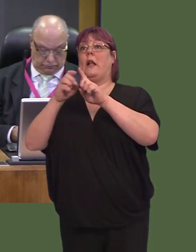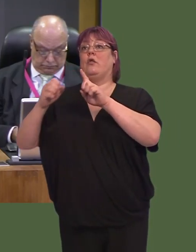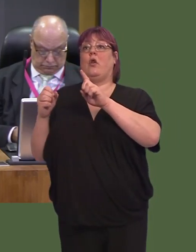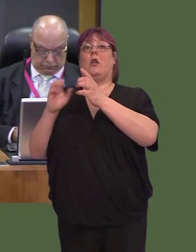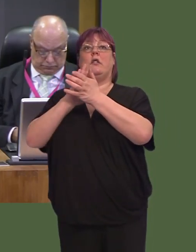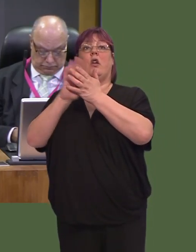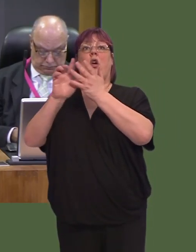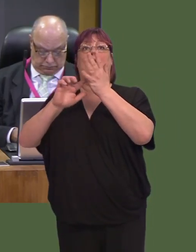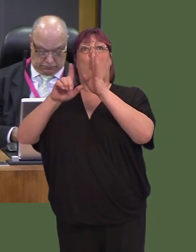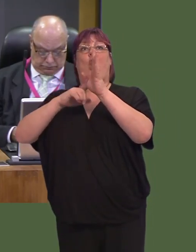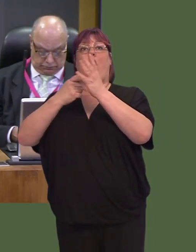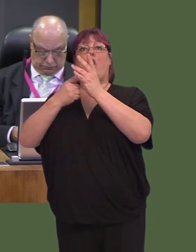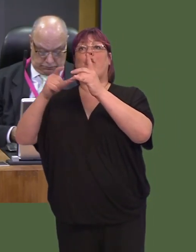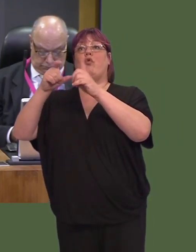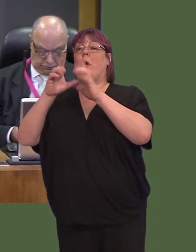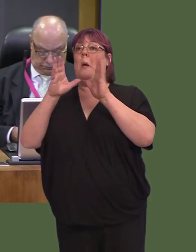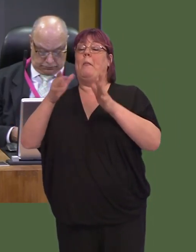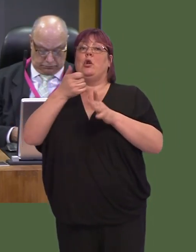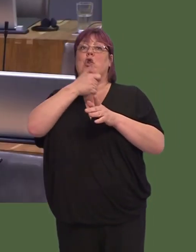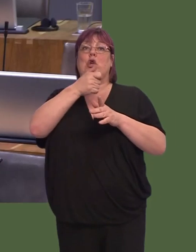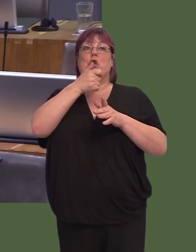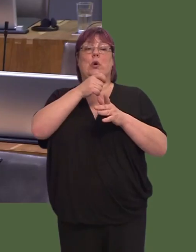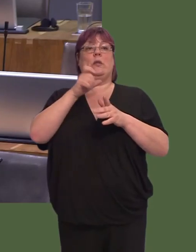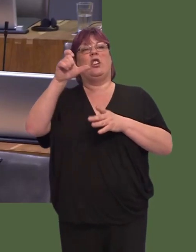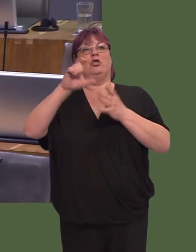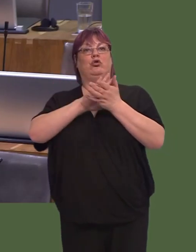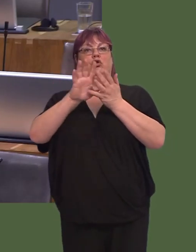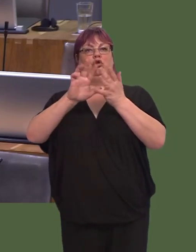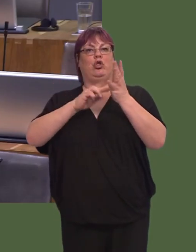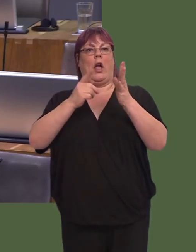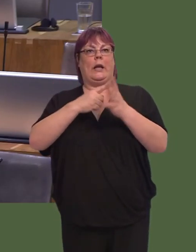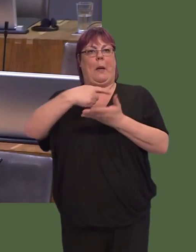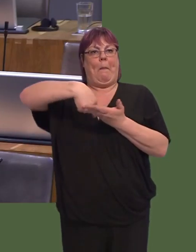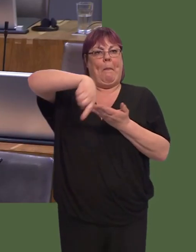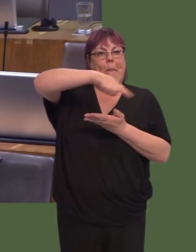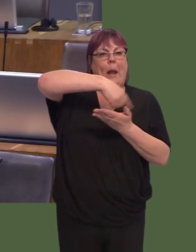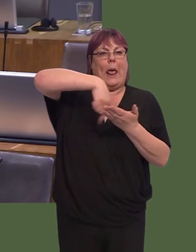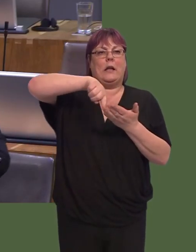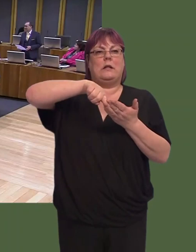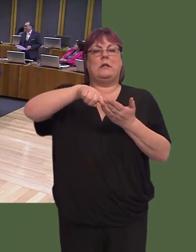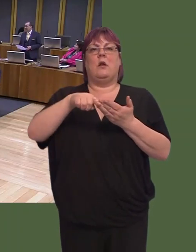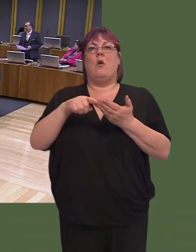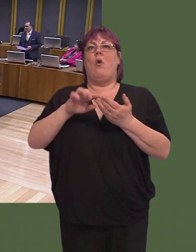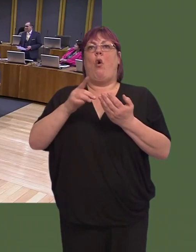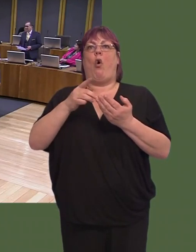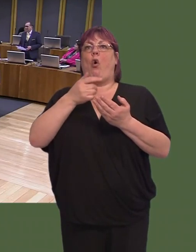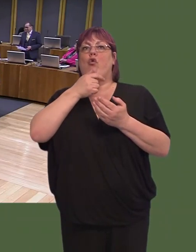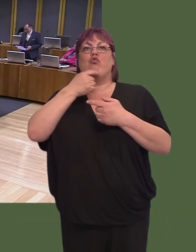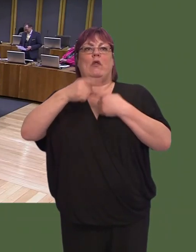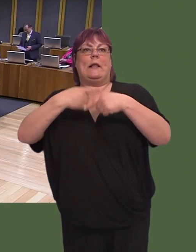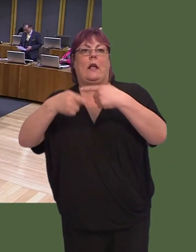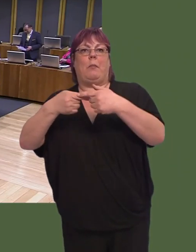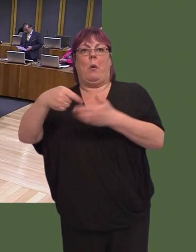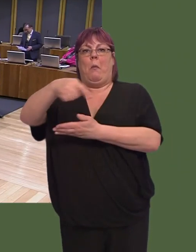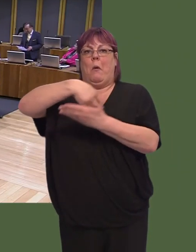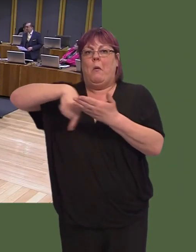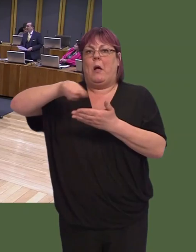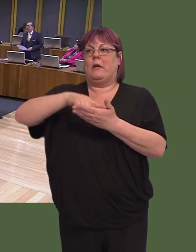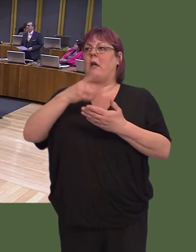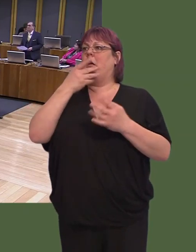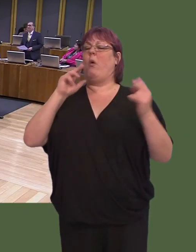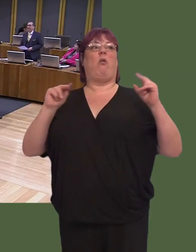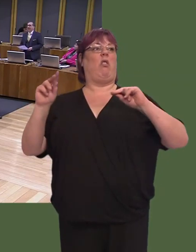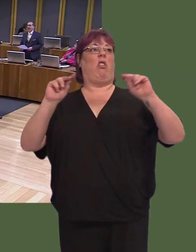china plates and glasses, or recyclableó[Interruption.]órecyclable paper cups.